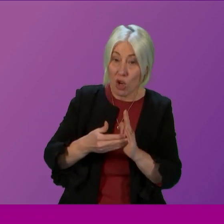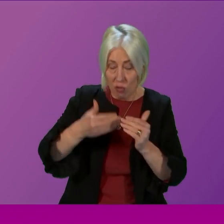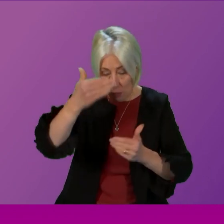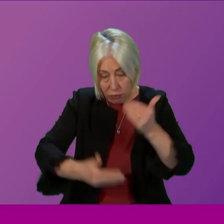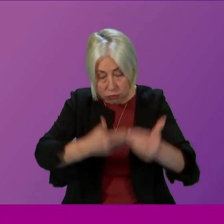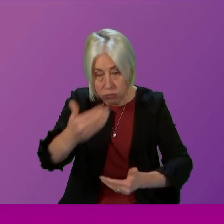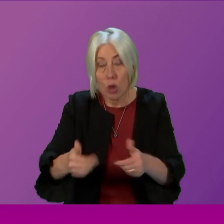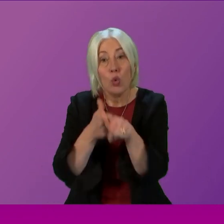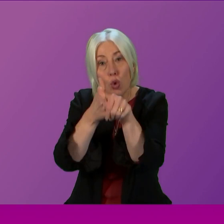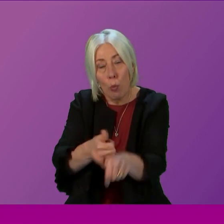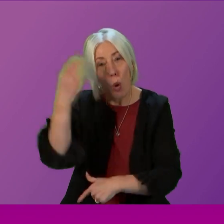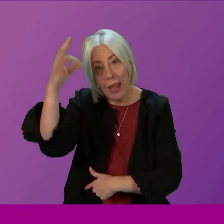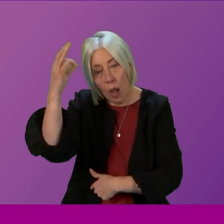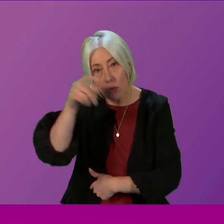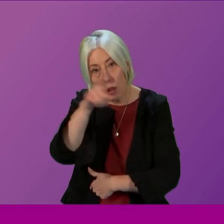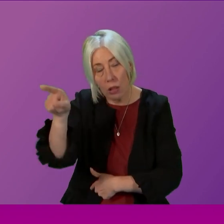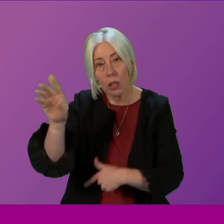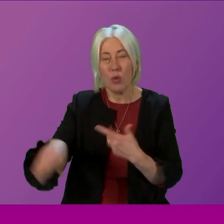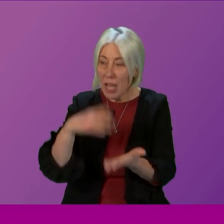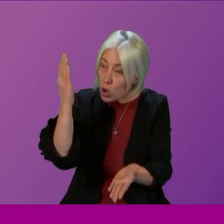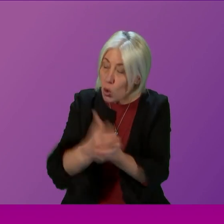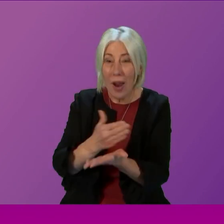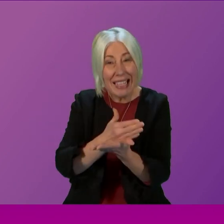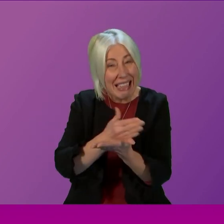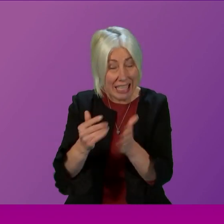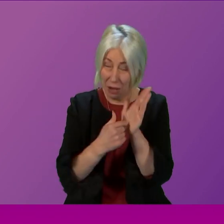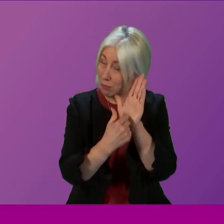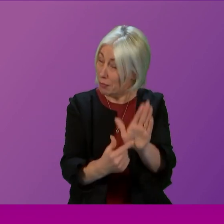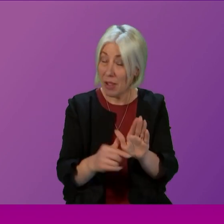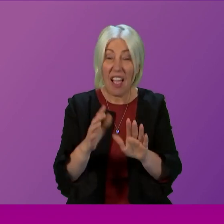councils in making it very clear that violence is unacceptable and in taking